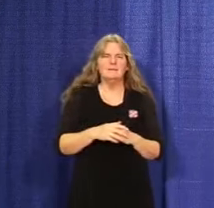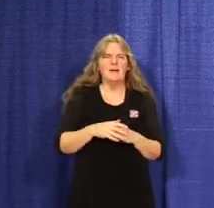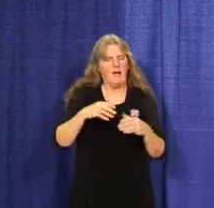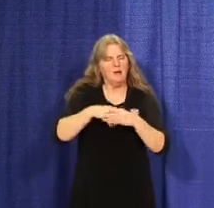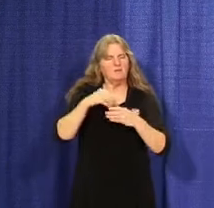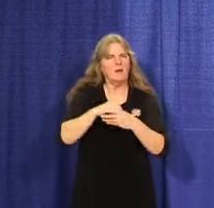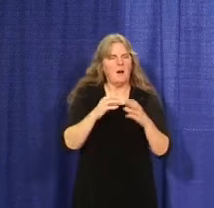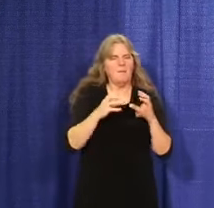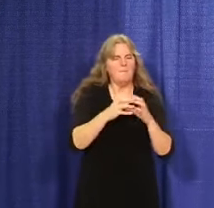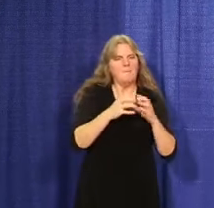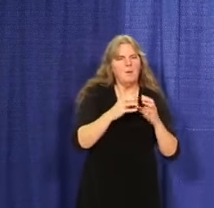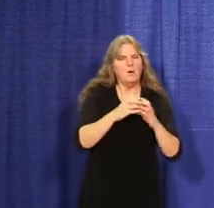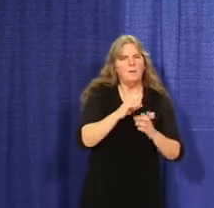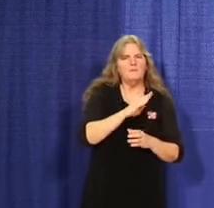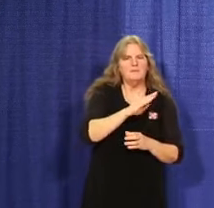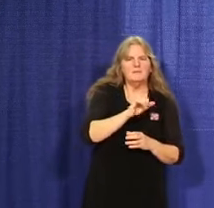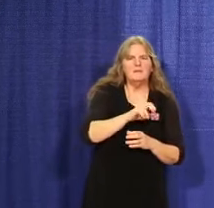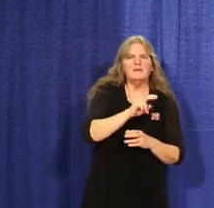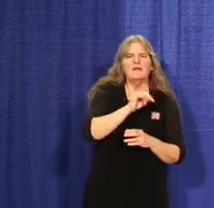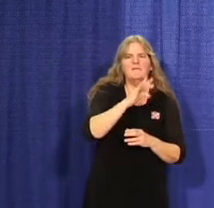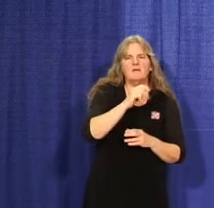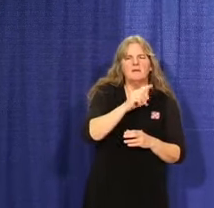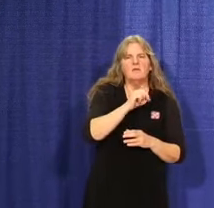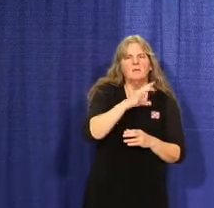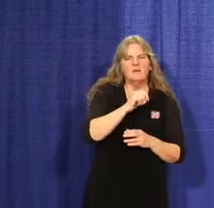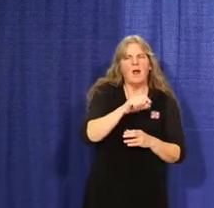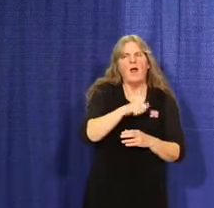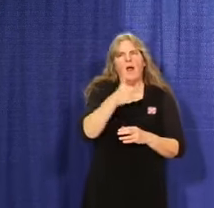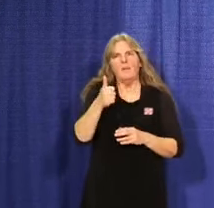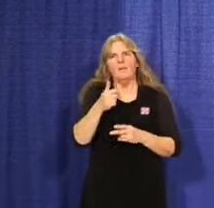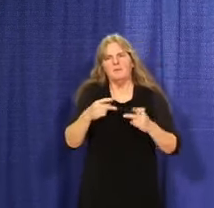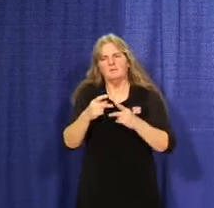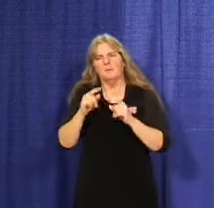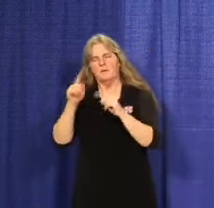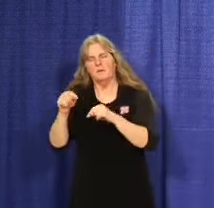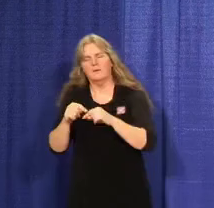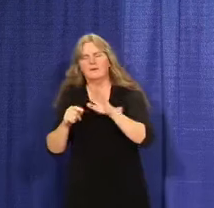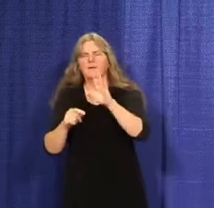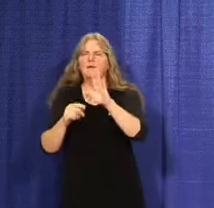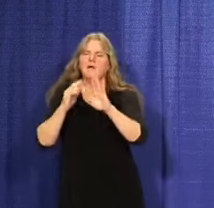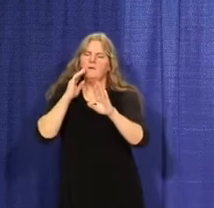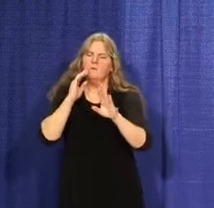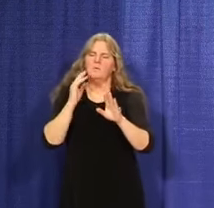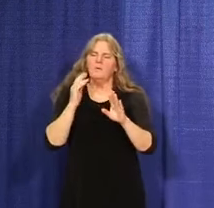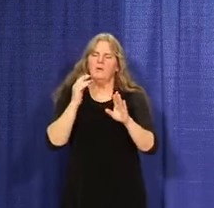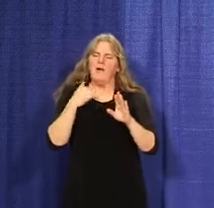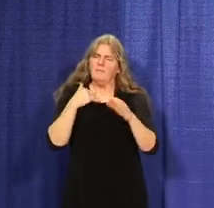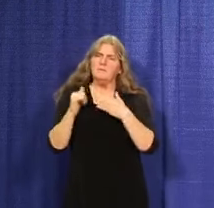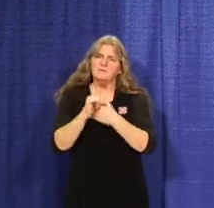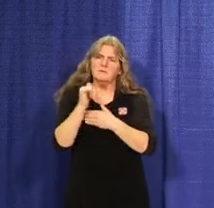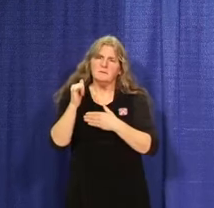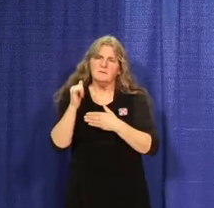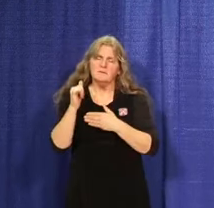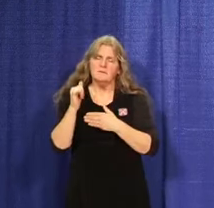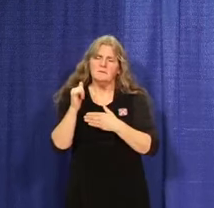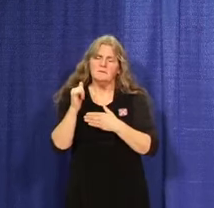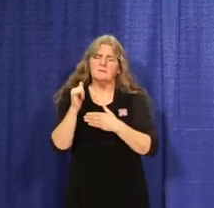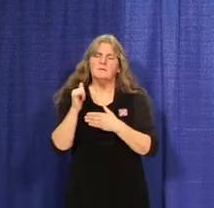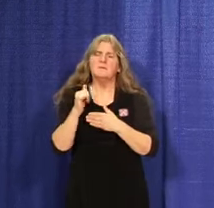acknowledging that there is a risk, the more we relax self quarantine measures the higher